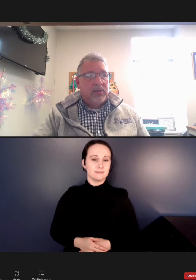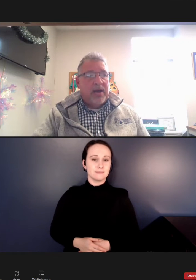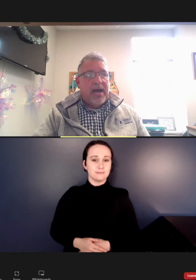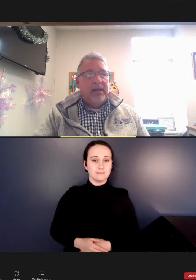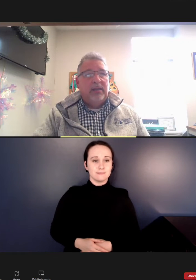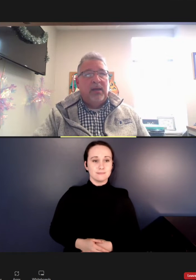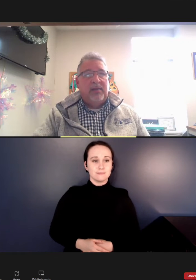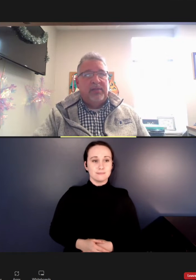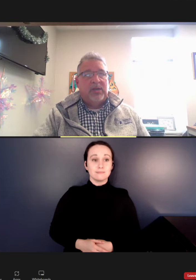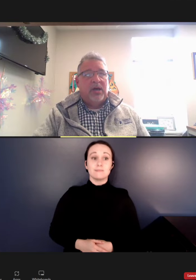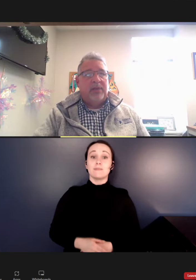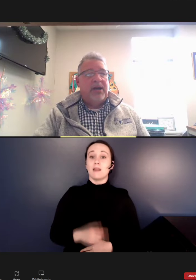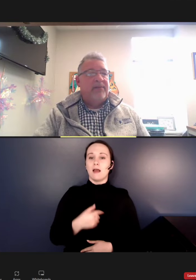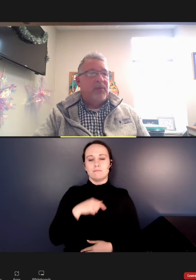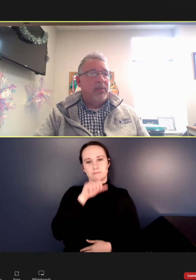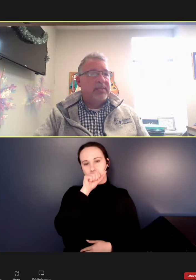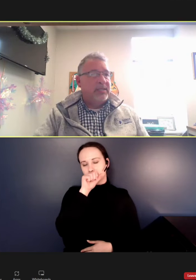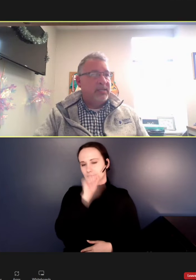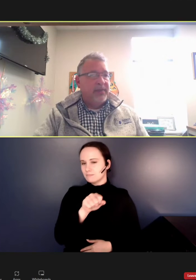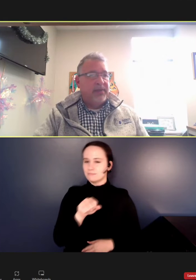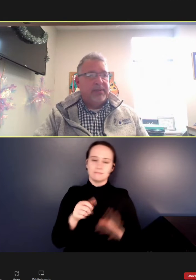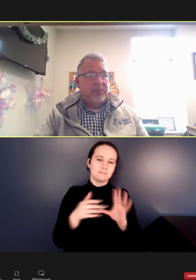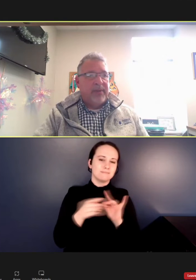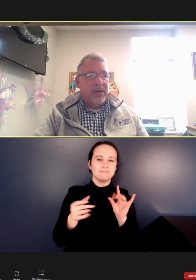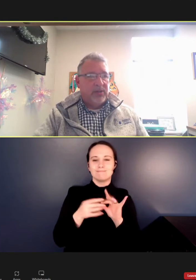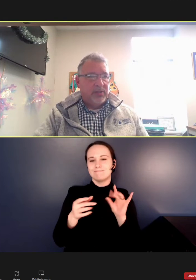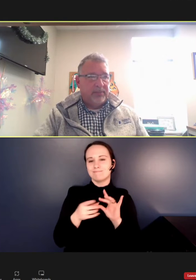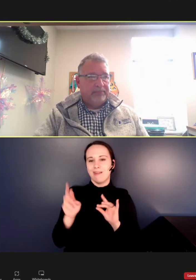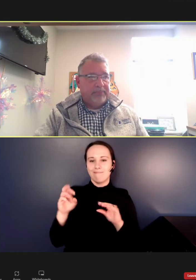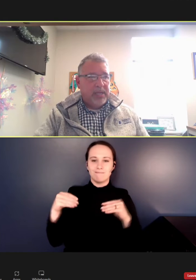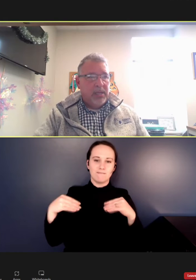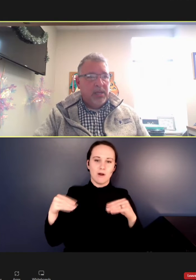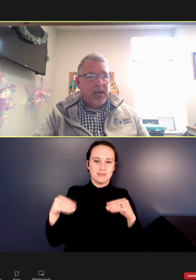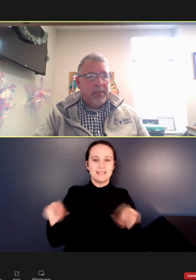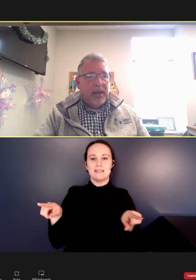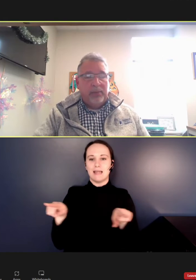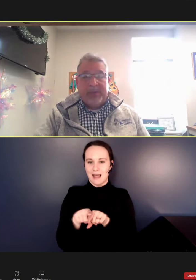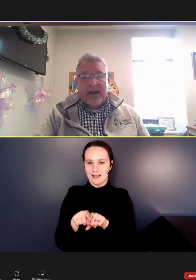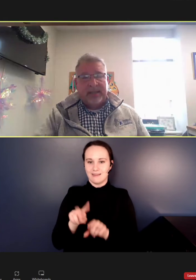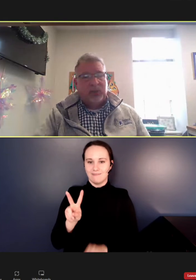So, I love to talk about pharmacies as VFC providers. I will be honest,